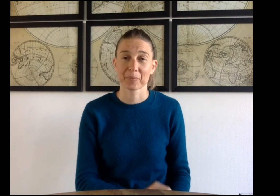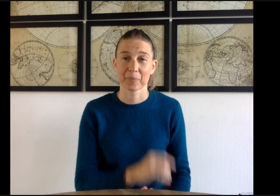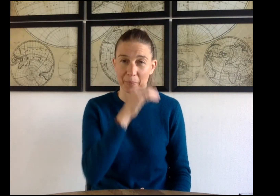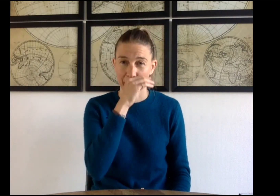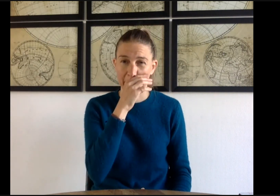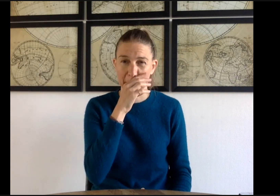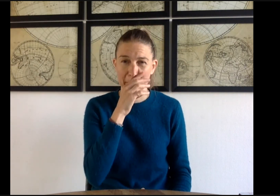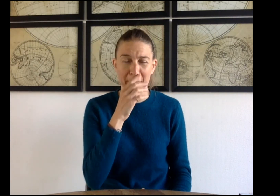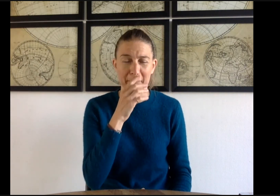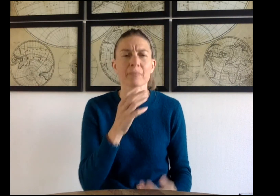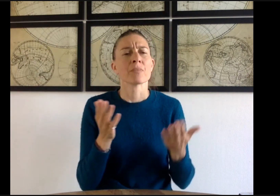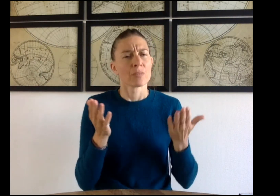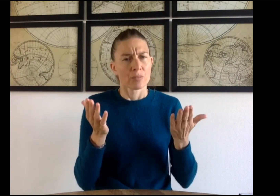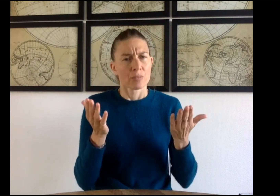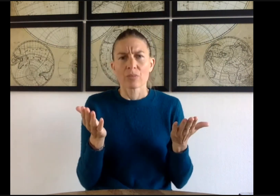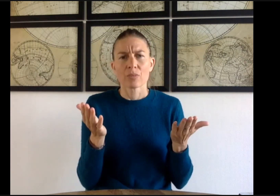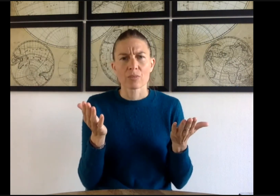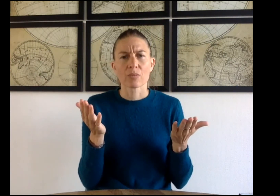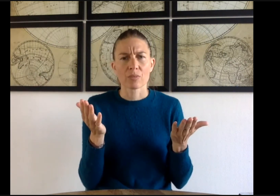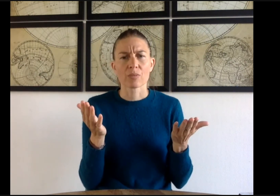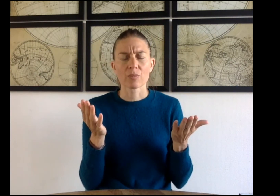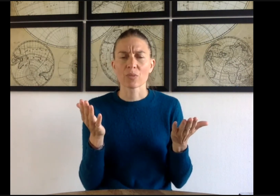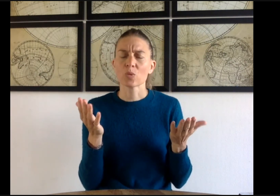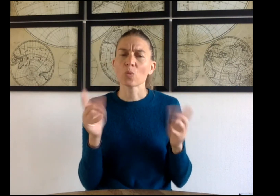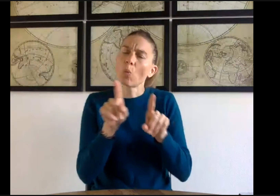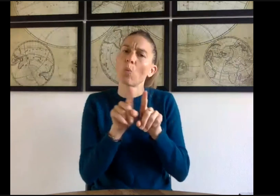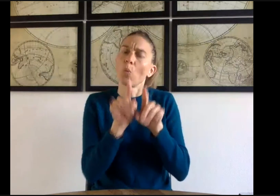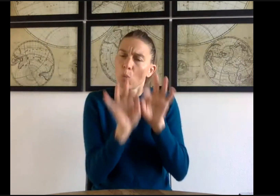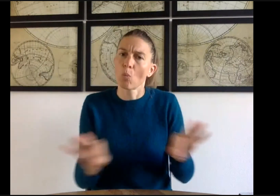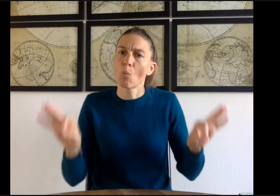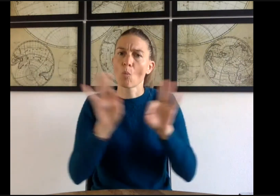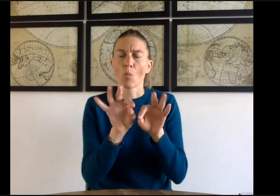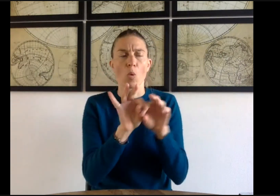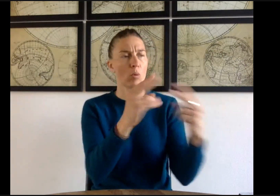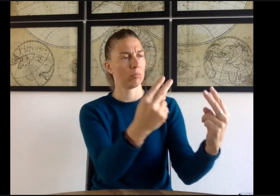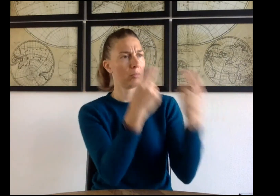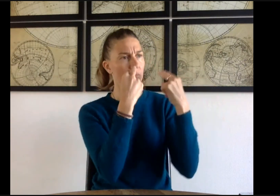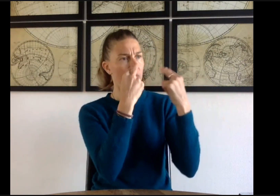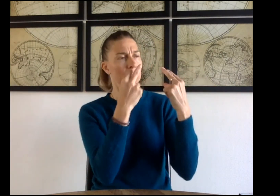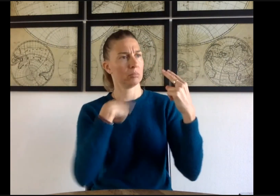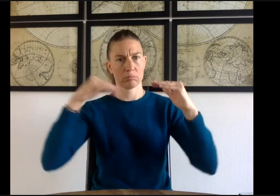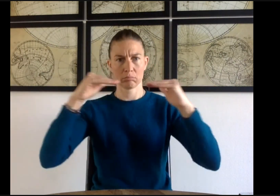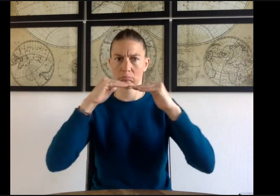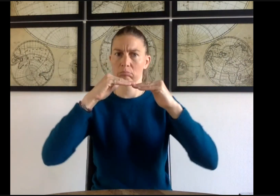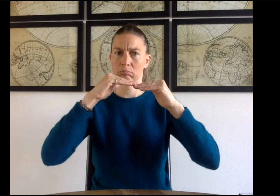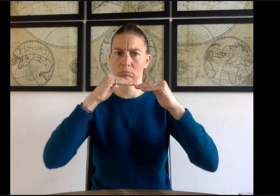as part of this and of proper measures that are taken